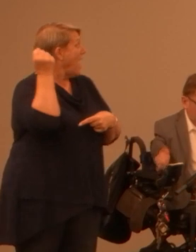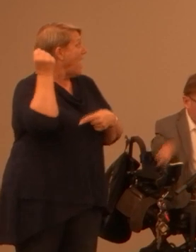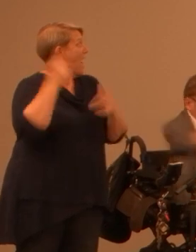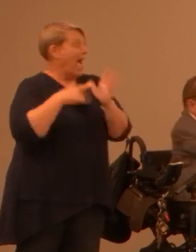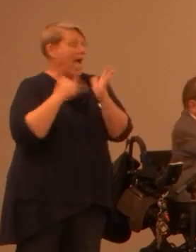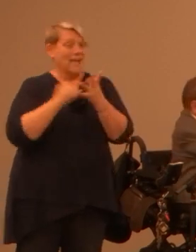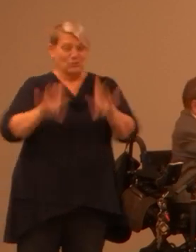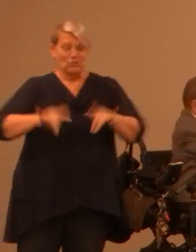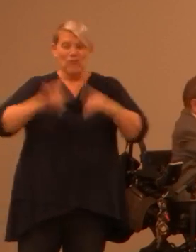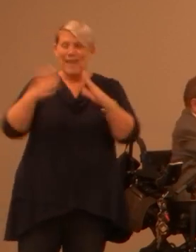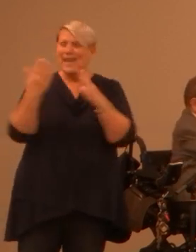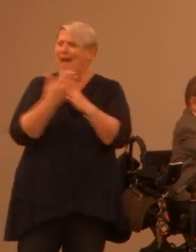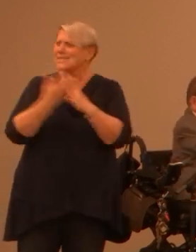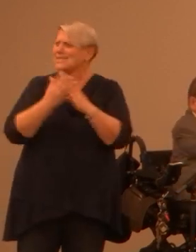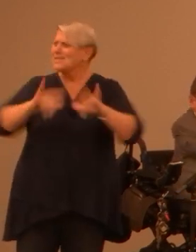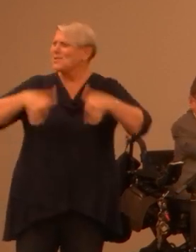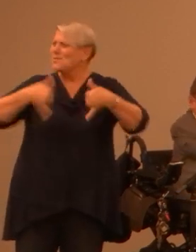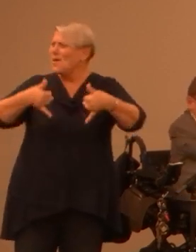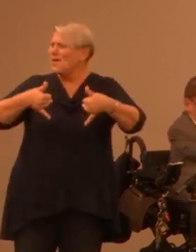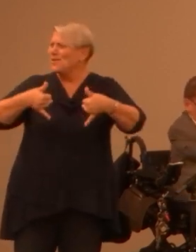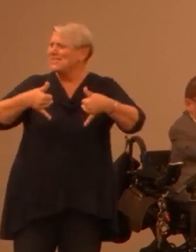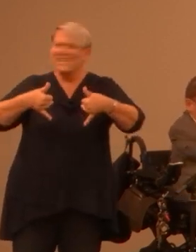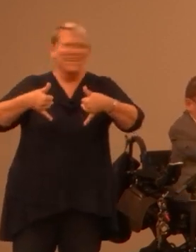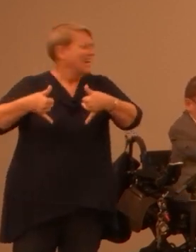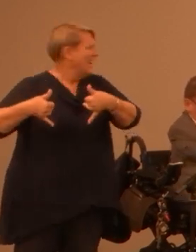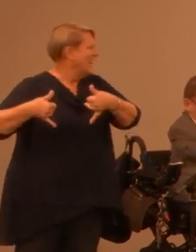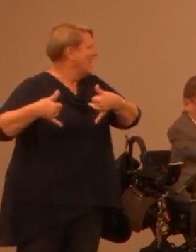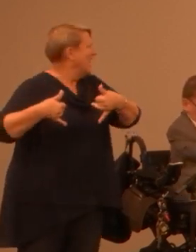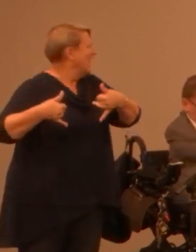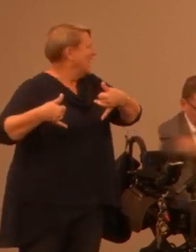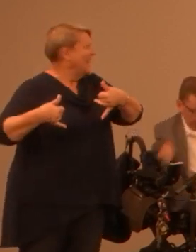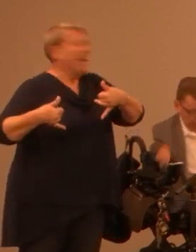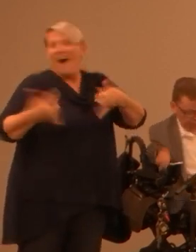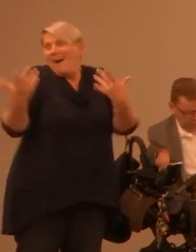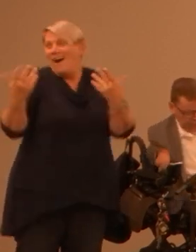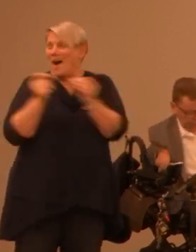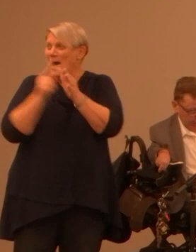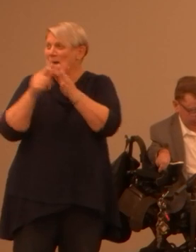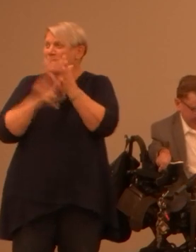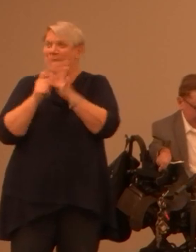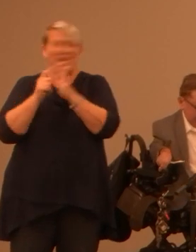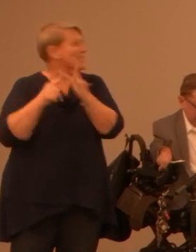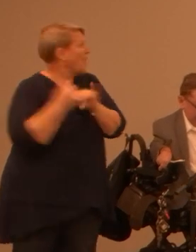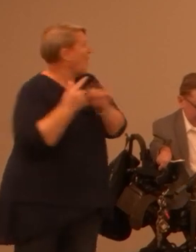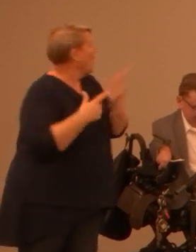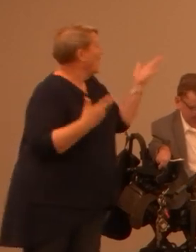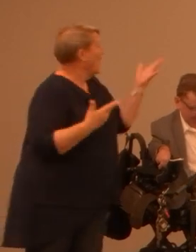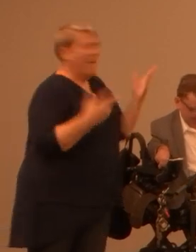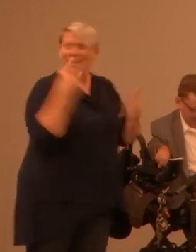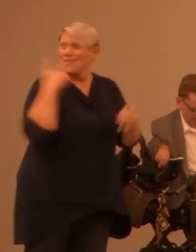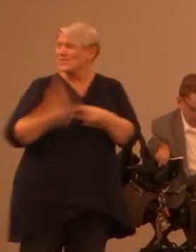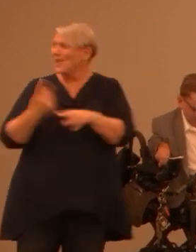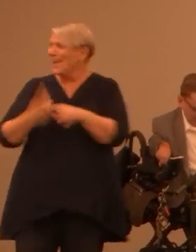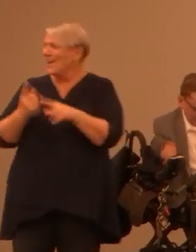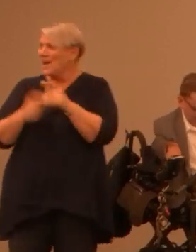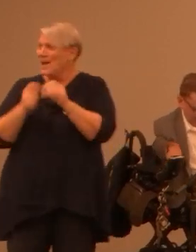Access Awards. And we have the Bendigo Bank. Fabulous, alright,